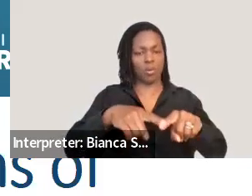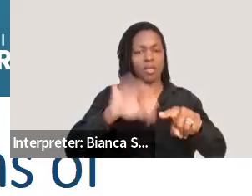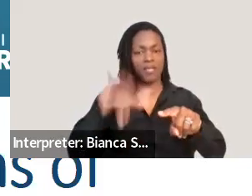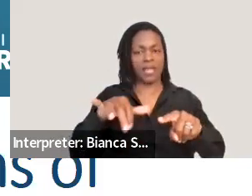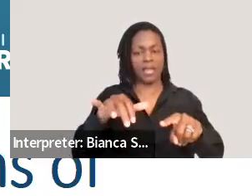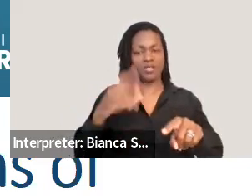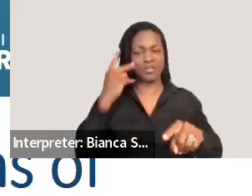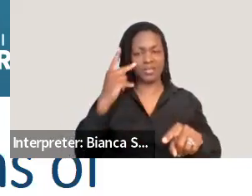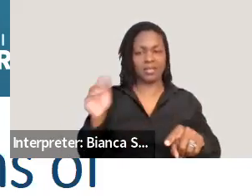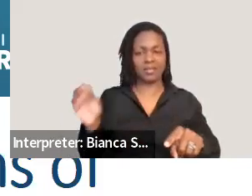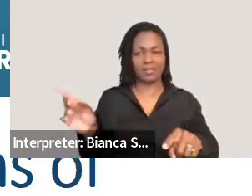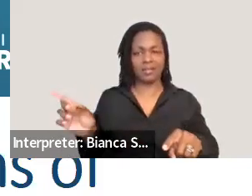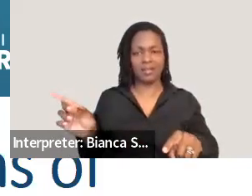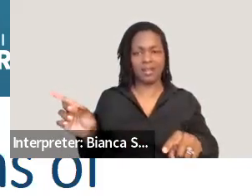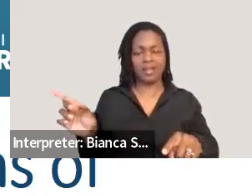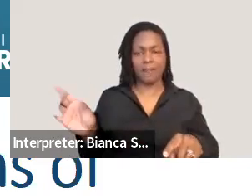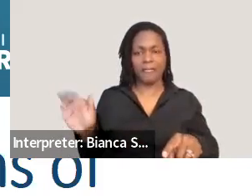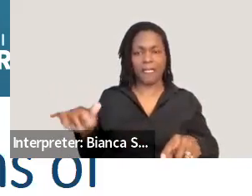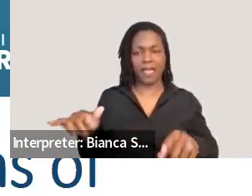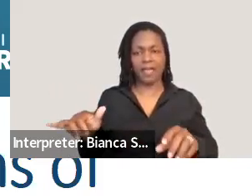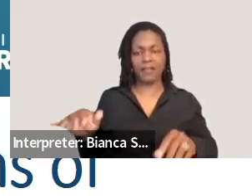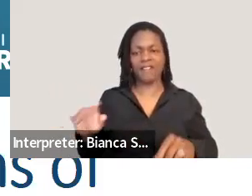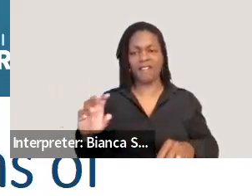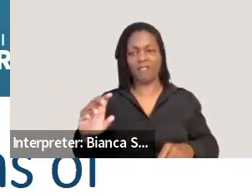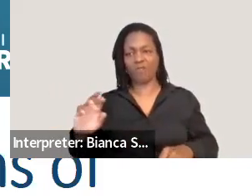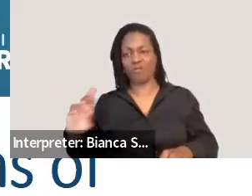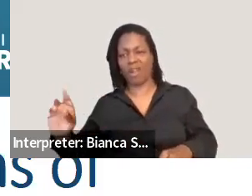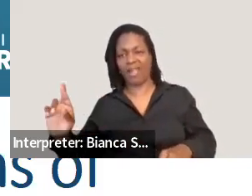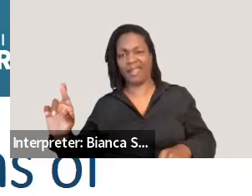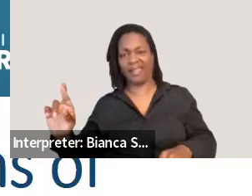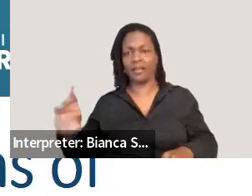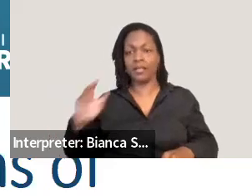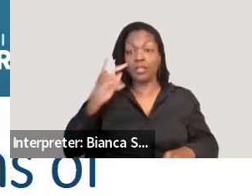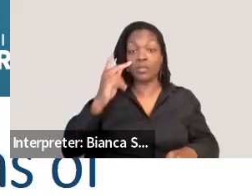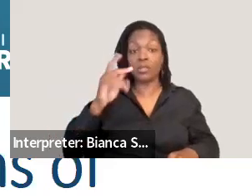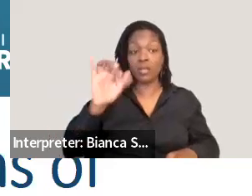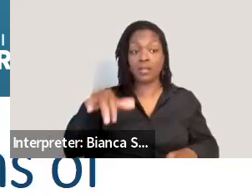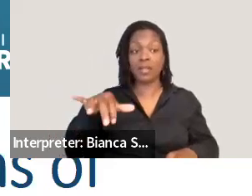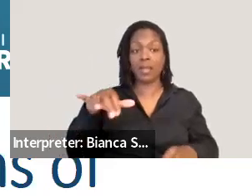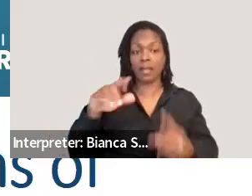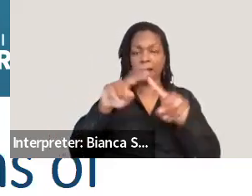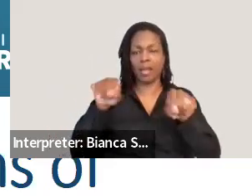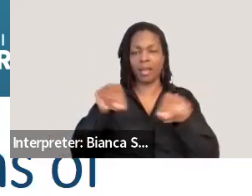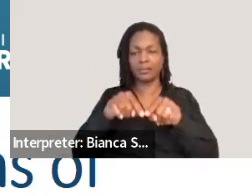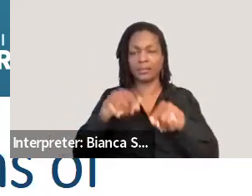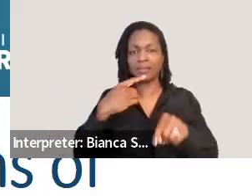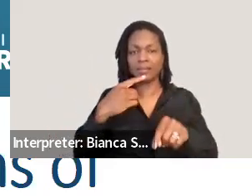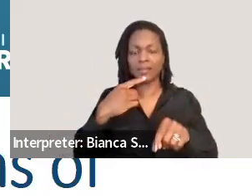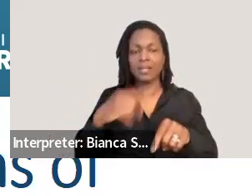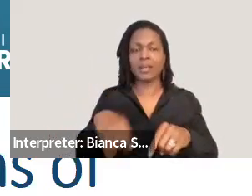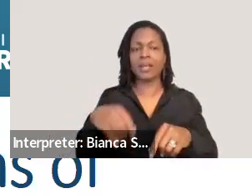You'll see, the box to the far right that says health inequity. So what we want to do first with this framework is identify what are the health inequities that we're seeing.